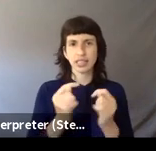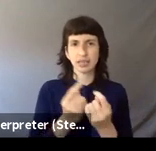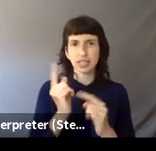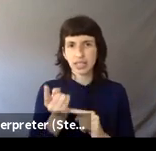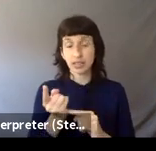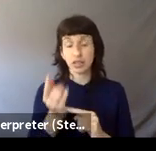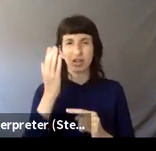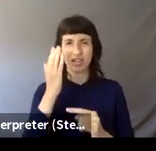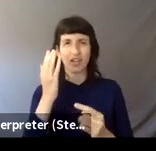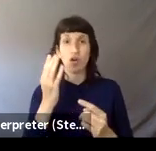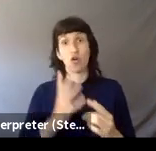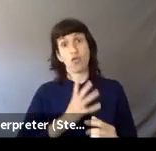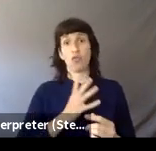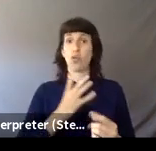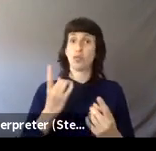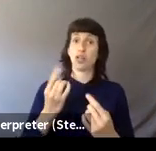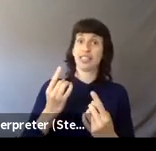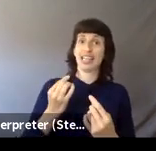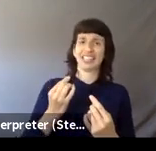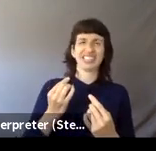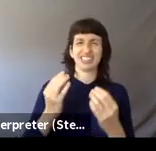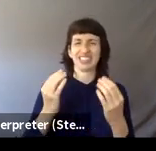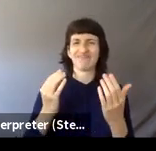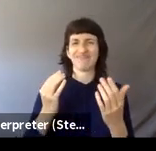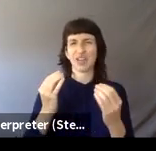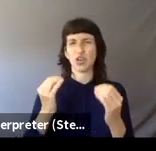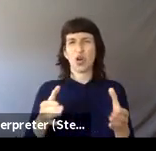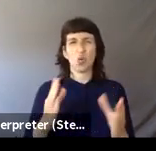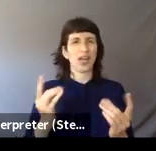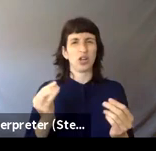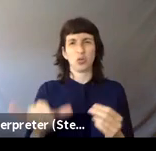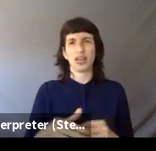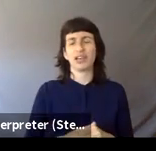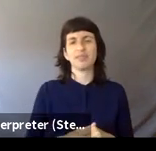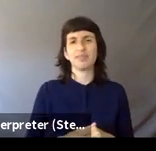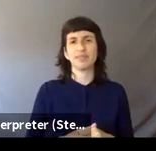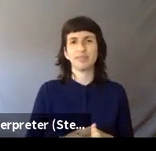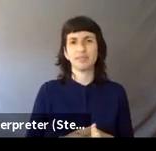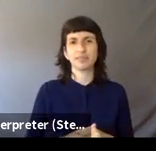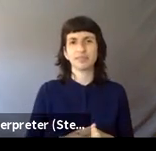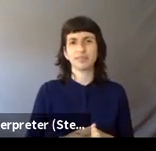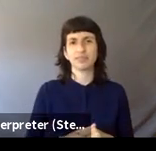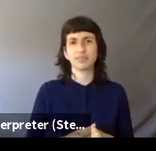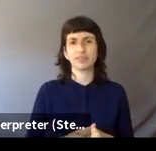So we'll dig into Teams in a second.